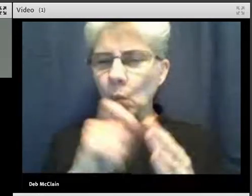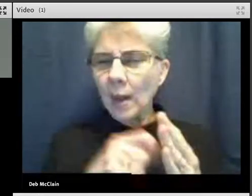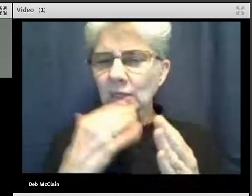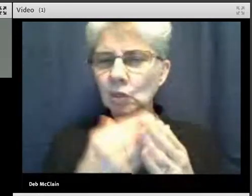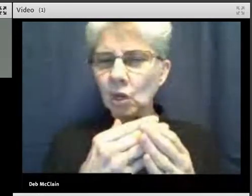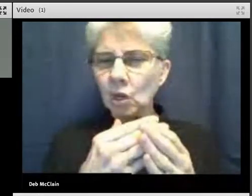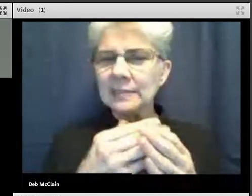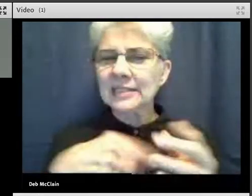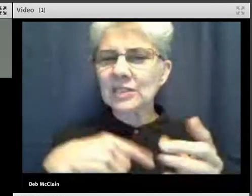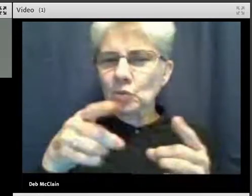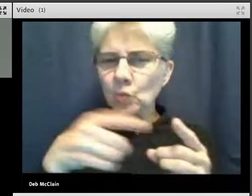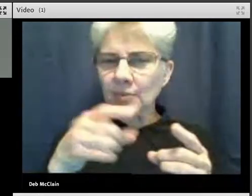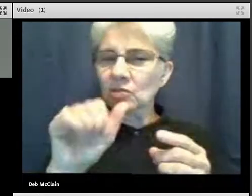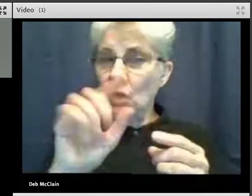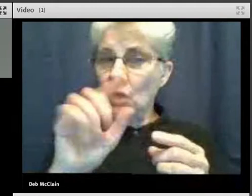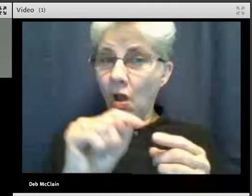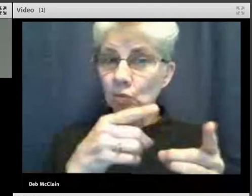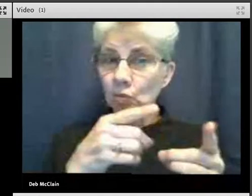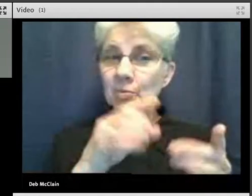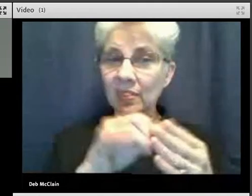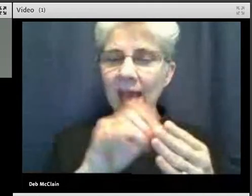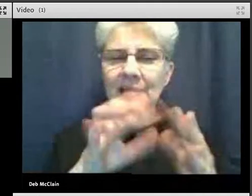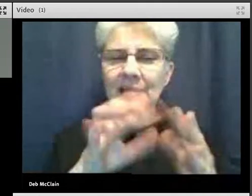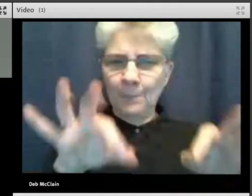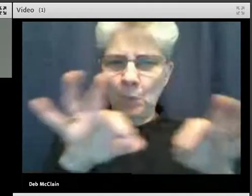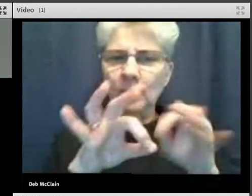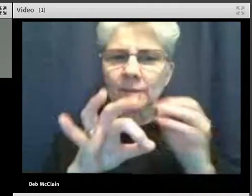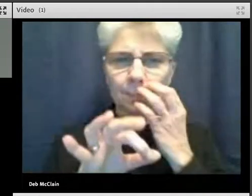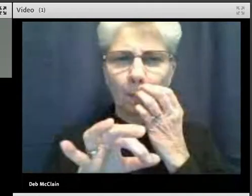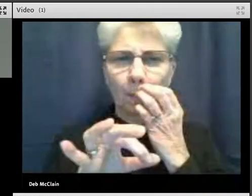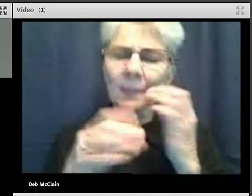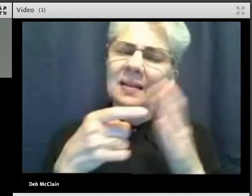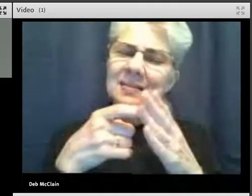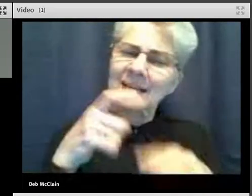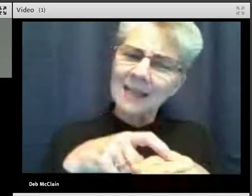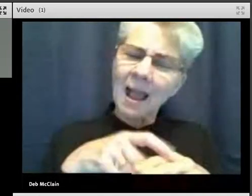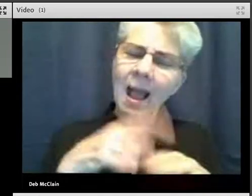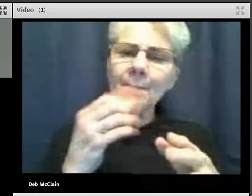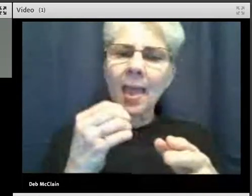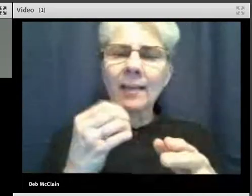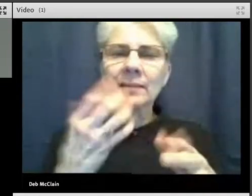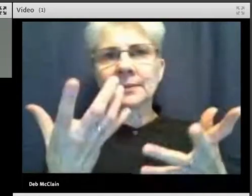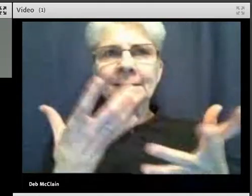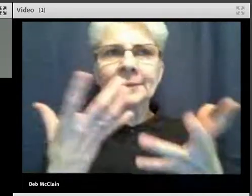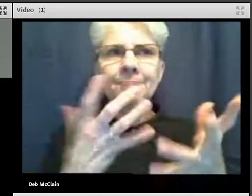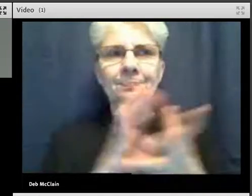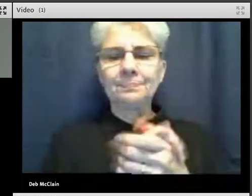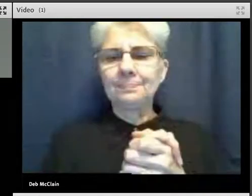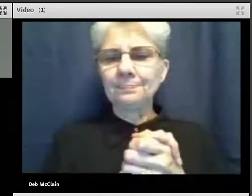And it just -- writing good alt descriptions is important and it takes time.